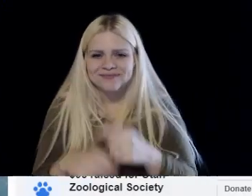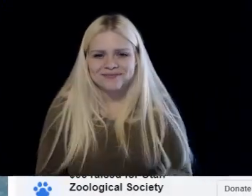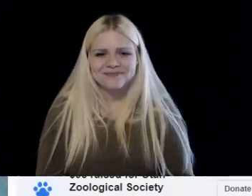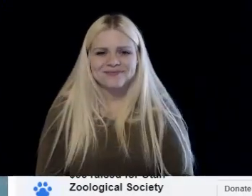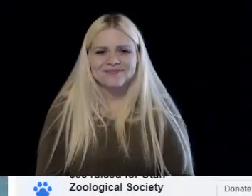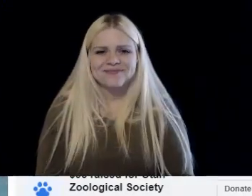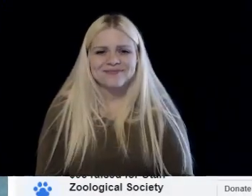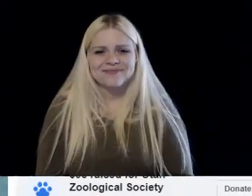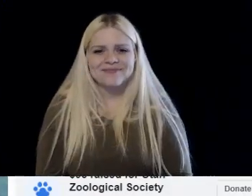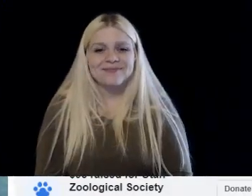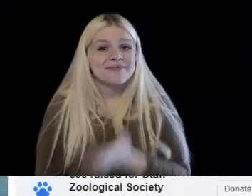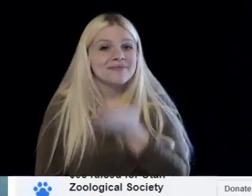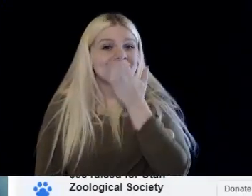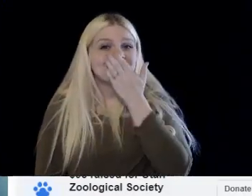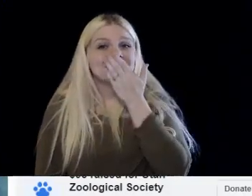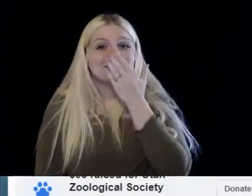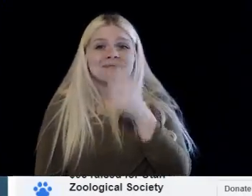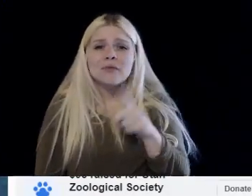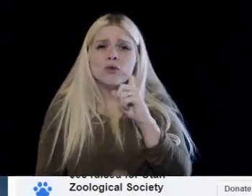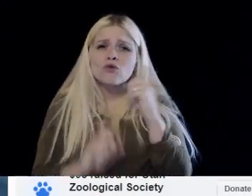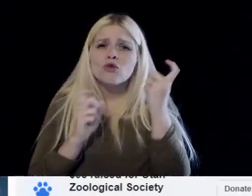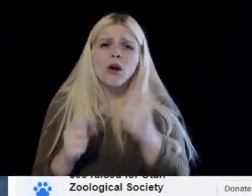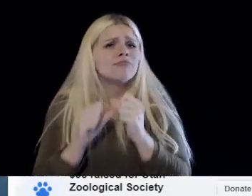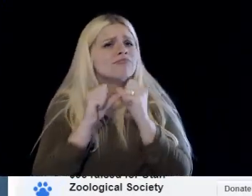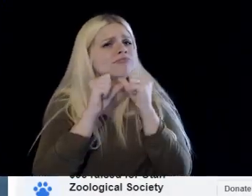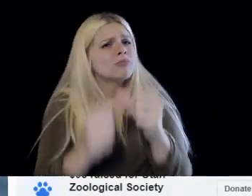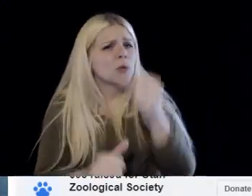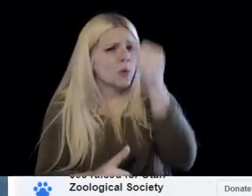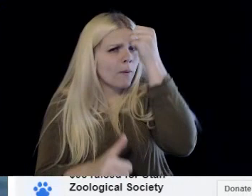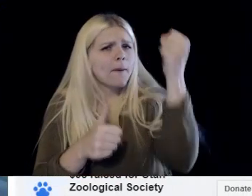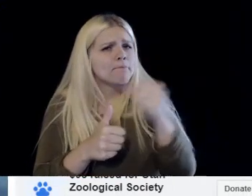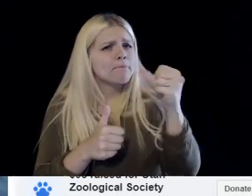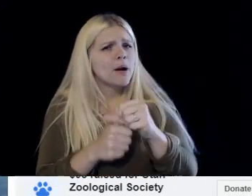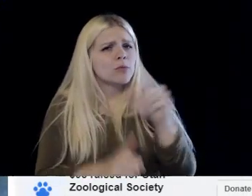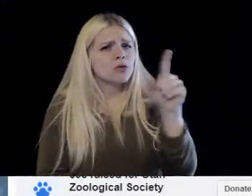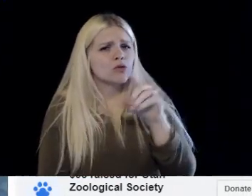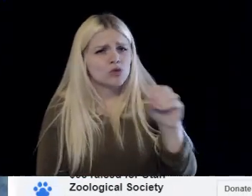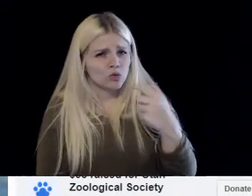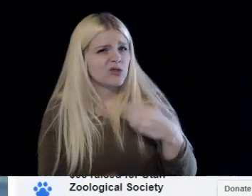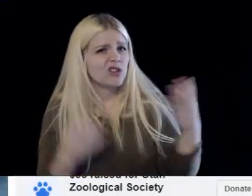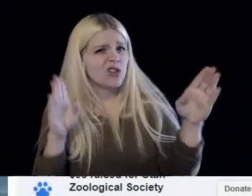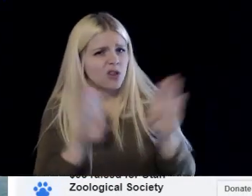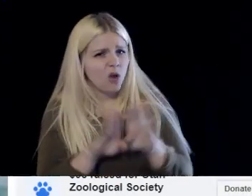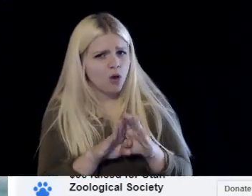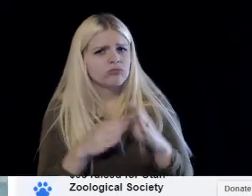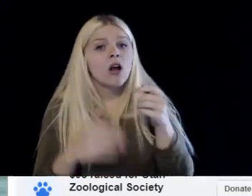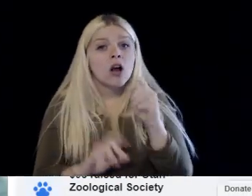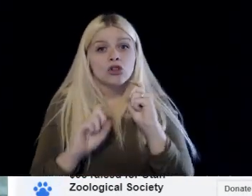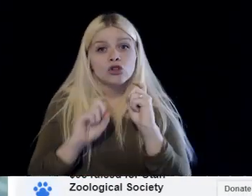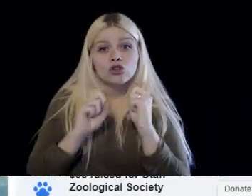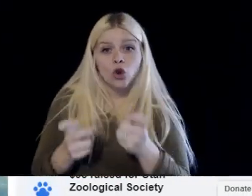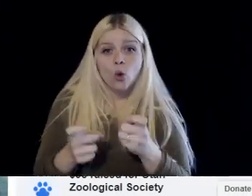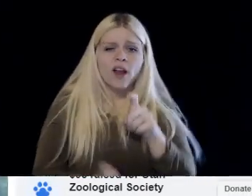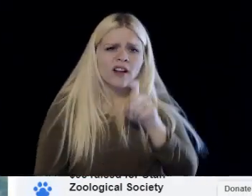donating. Please continue to think about the zoo right now, while we're closed. We have a donation button, here. You can also go to hoglezoo.org.